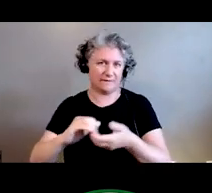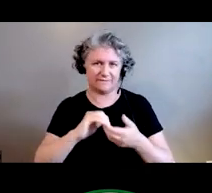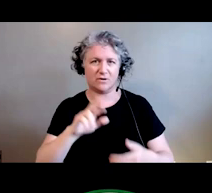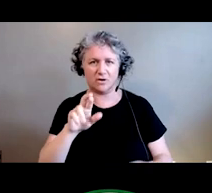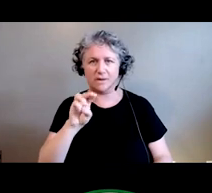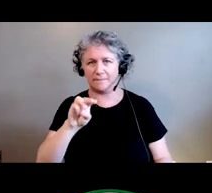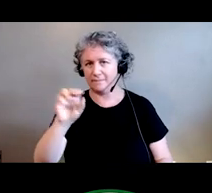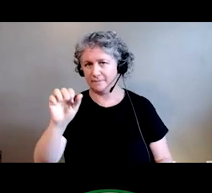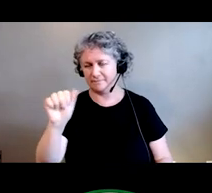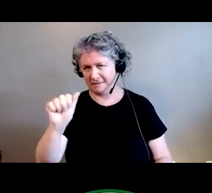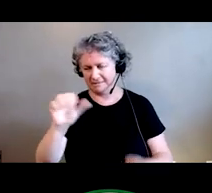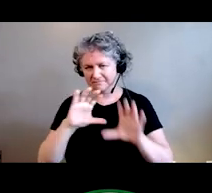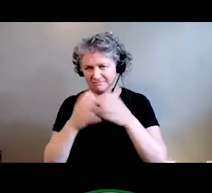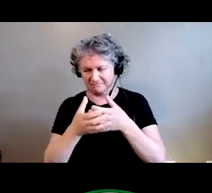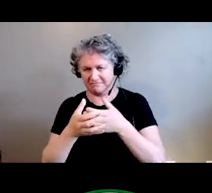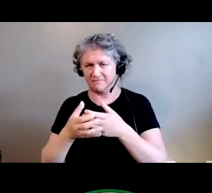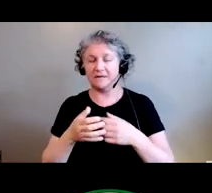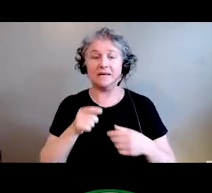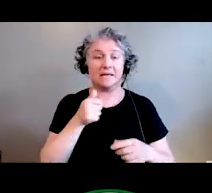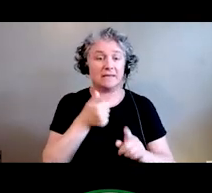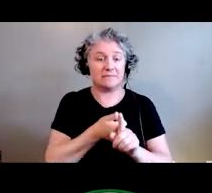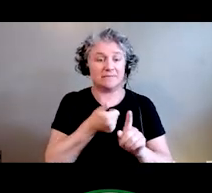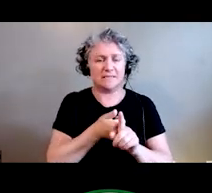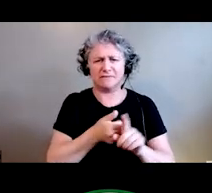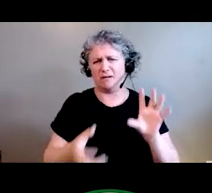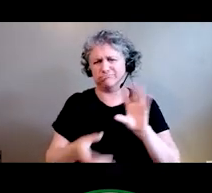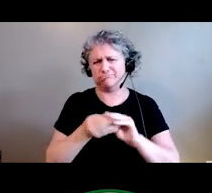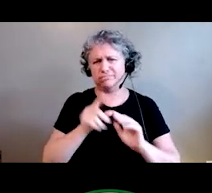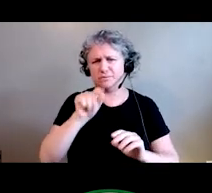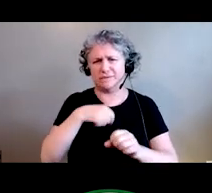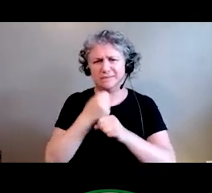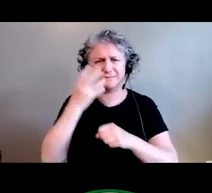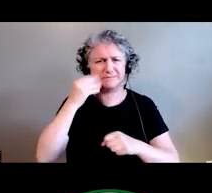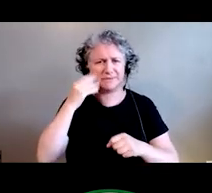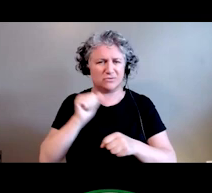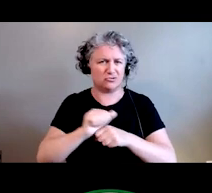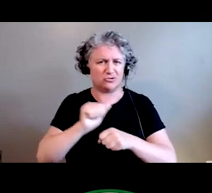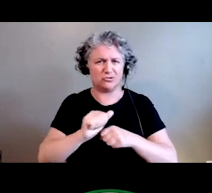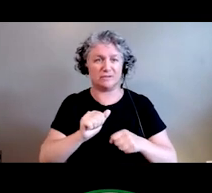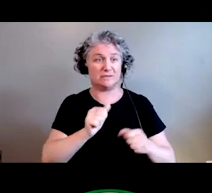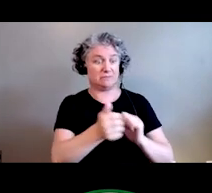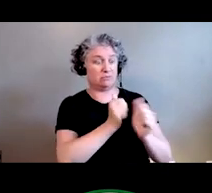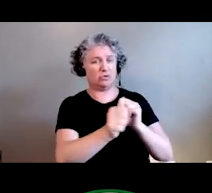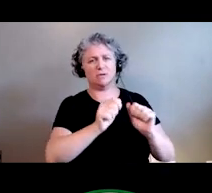Jamie himself has more than 20 years of experience working in adaptive sports as an extractor.